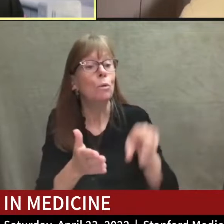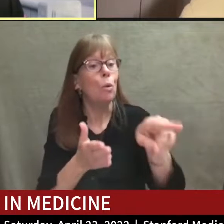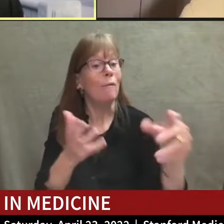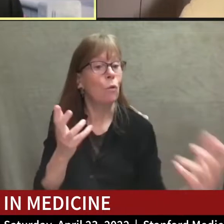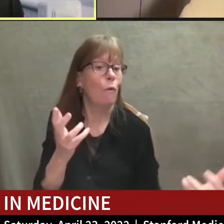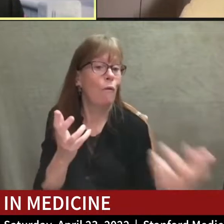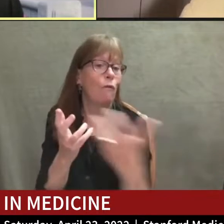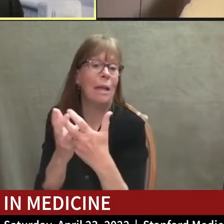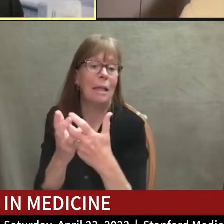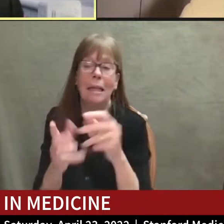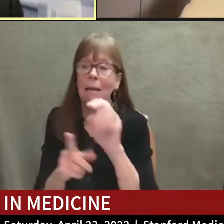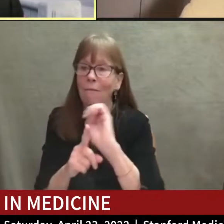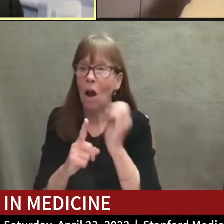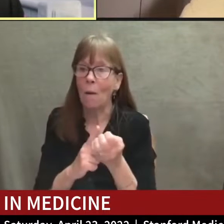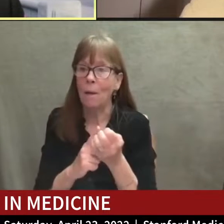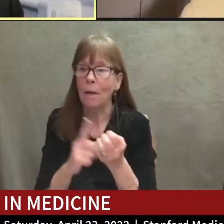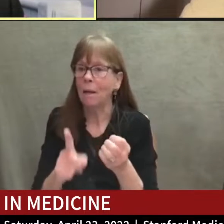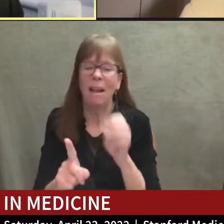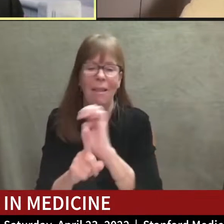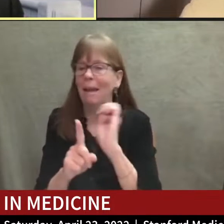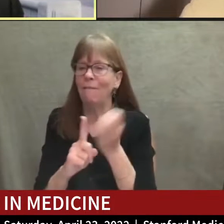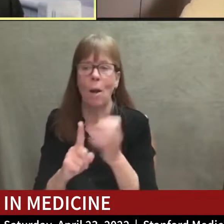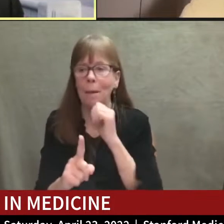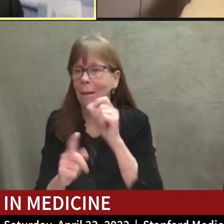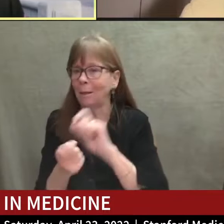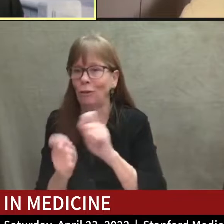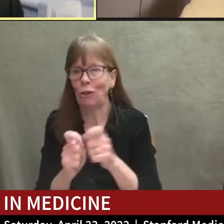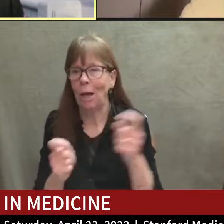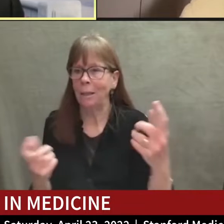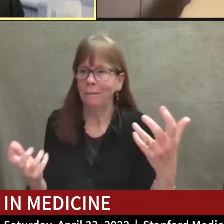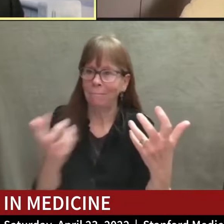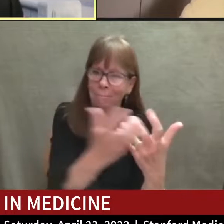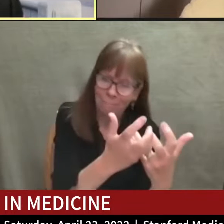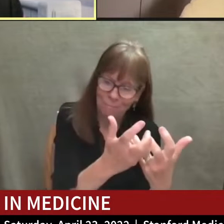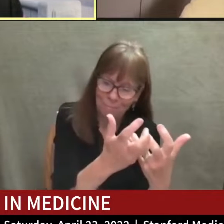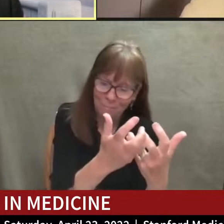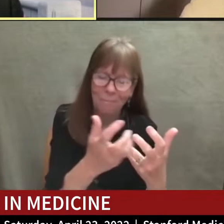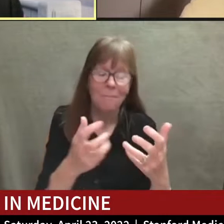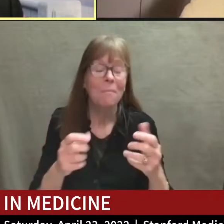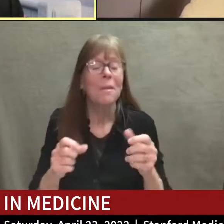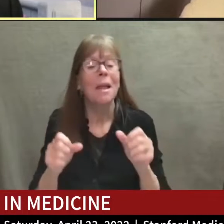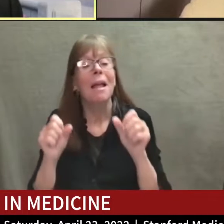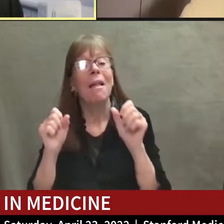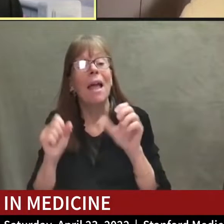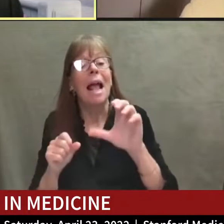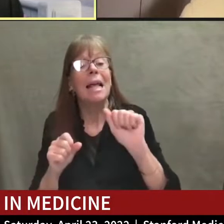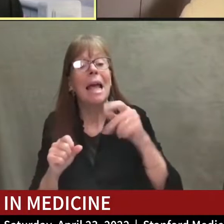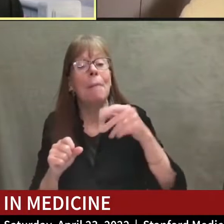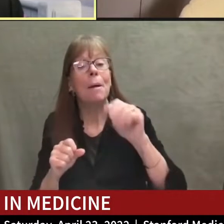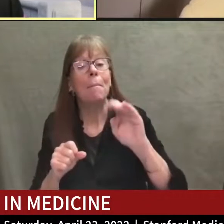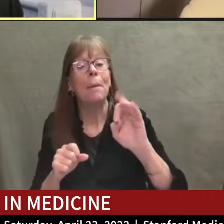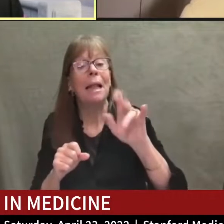without making changes for them. And the capability imperative is this contrast between